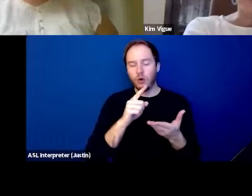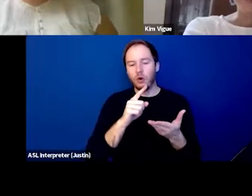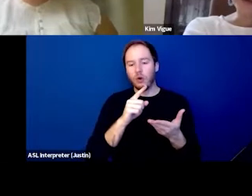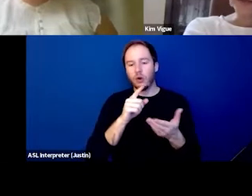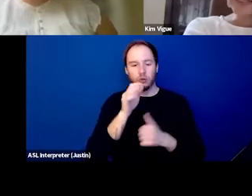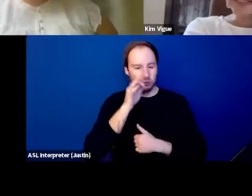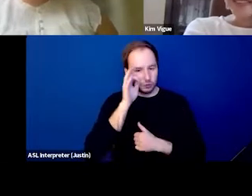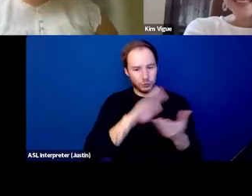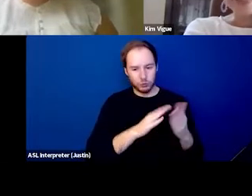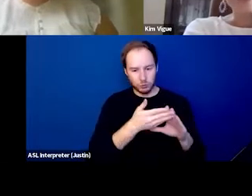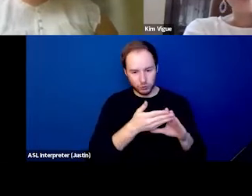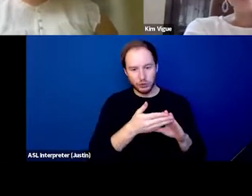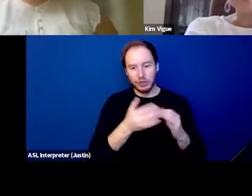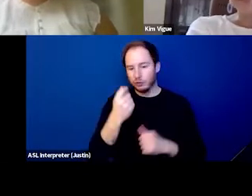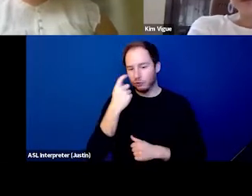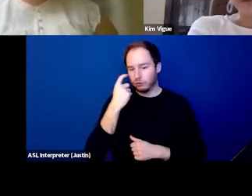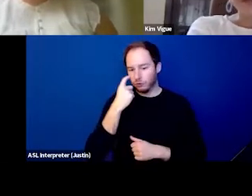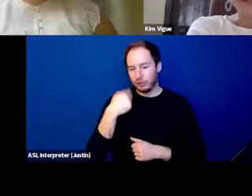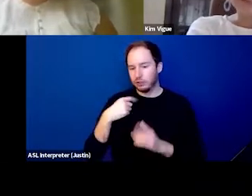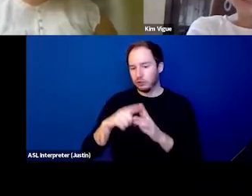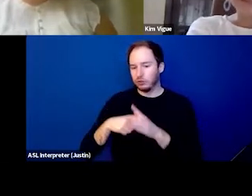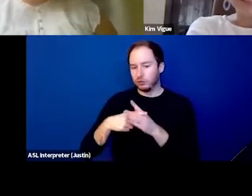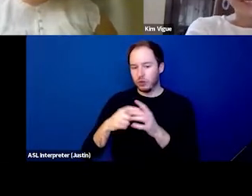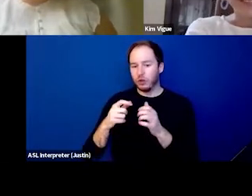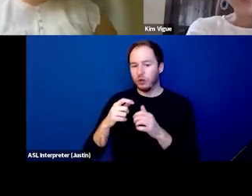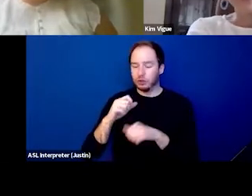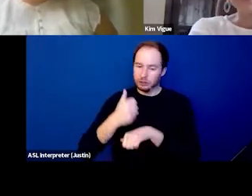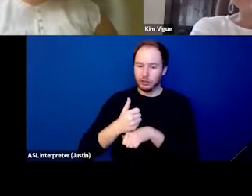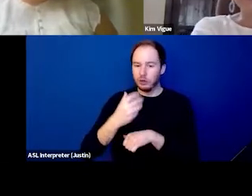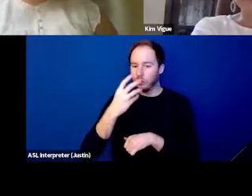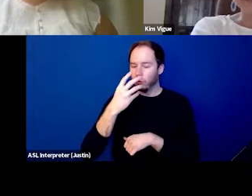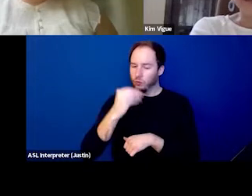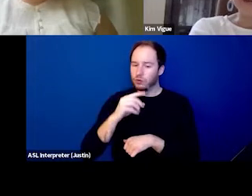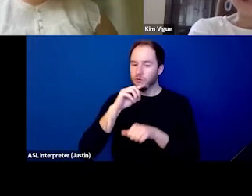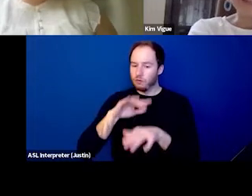and then more recently started Wolf River Consulting to continue network with tribes.